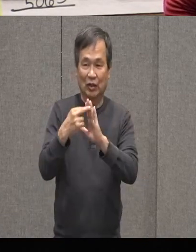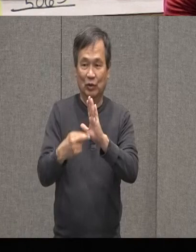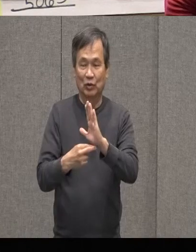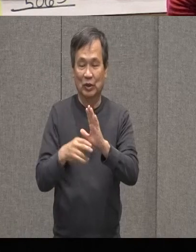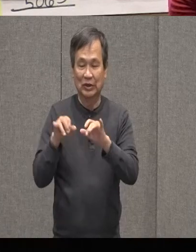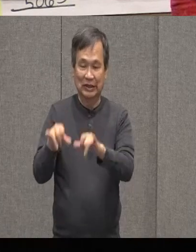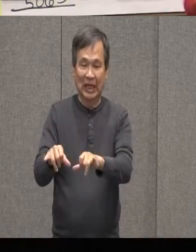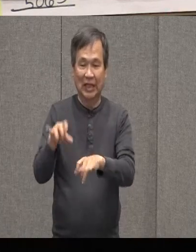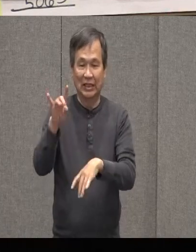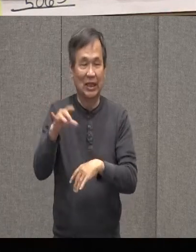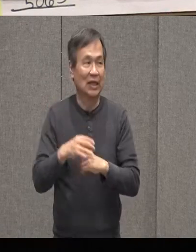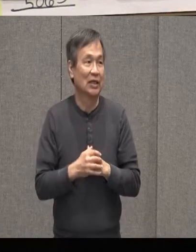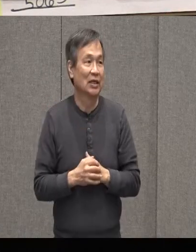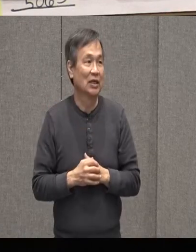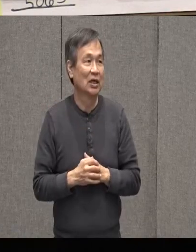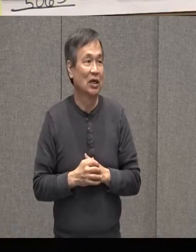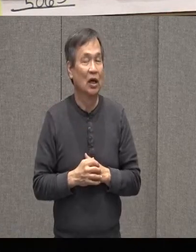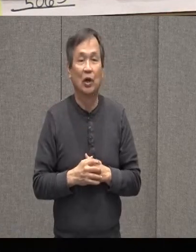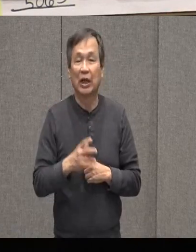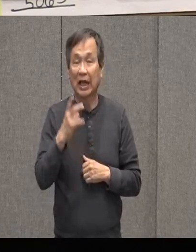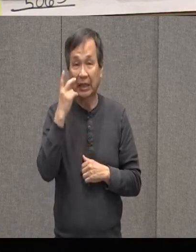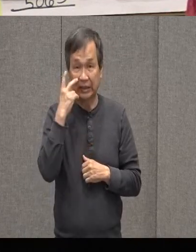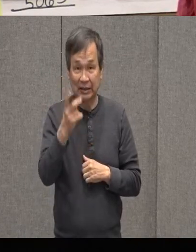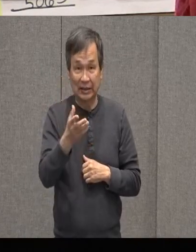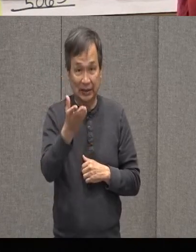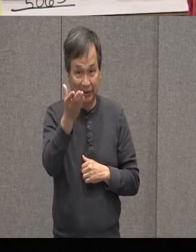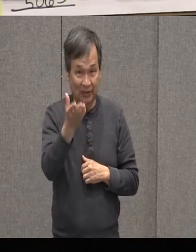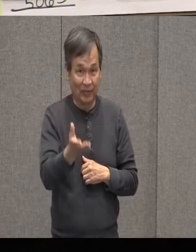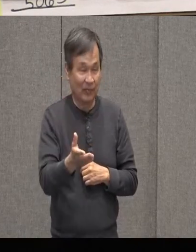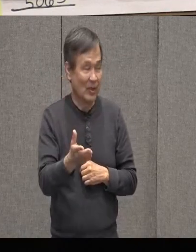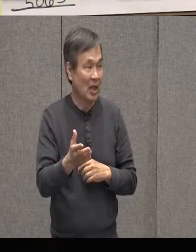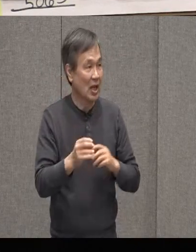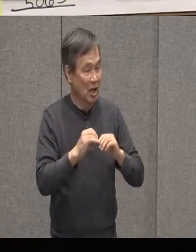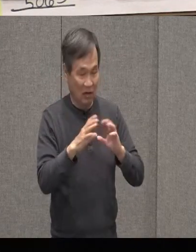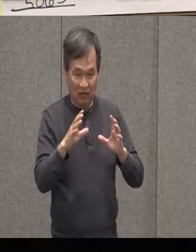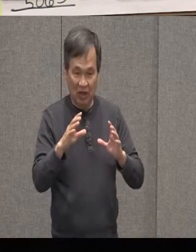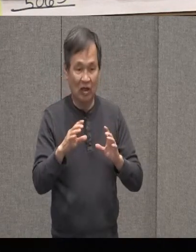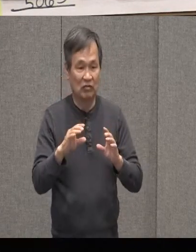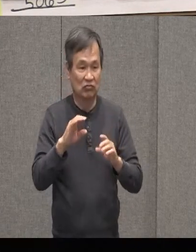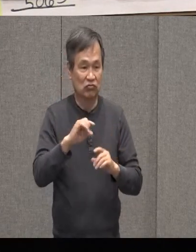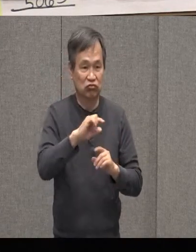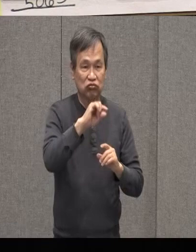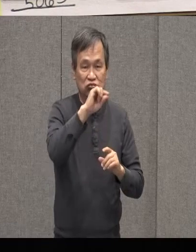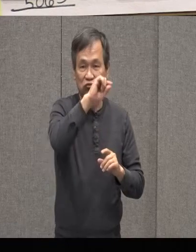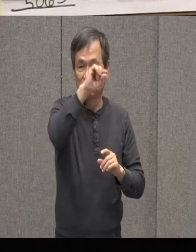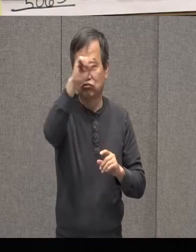[Mrs Sears] All right looking at where we are right now, I'm obviously ahead. I'd like to continue more with this game